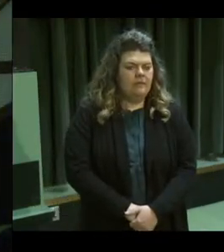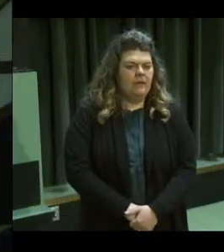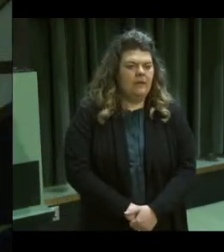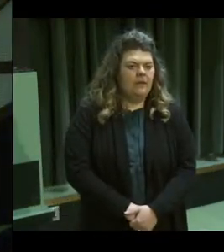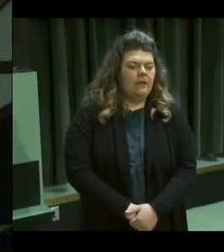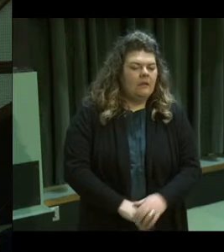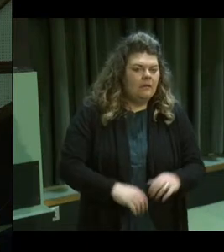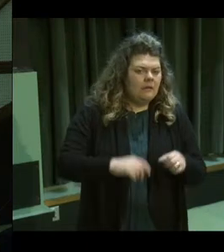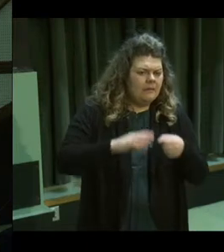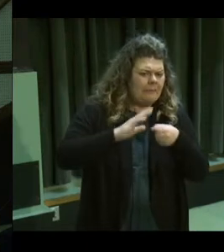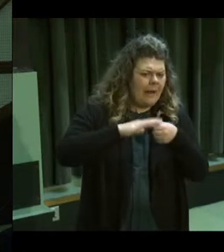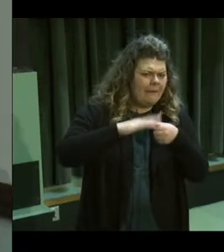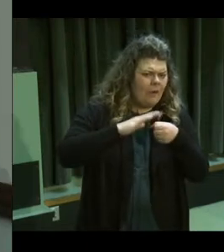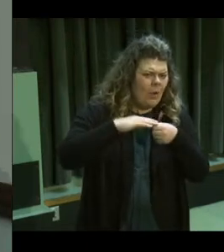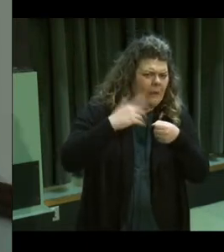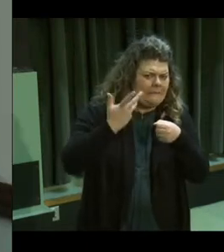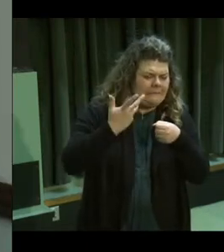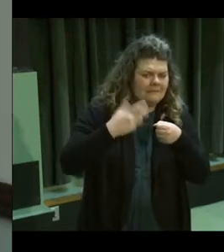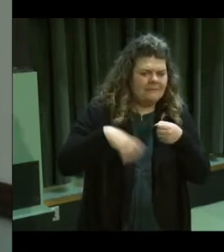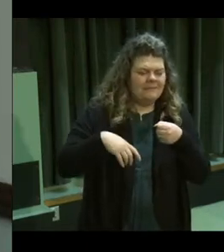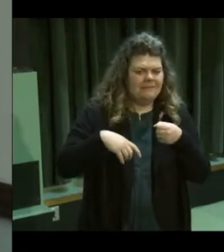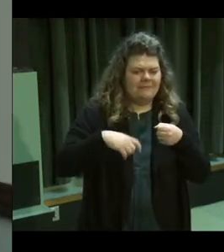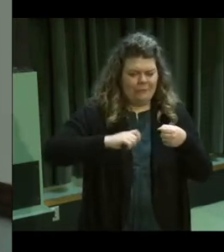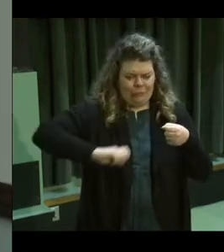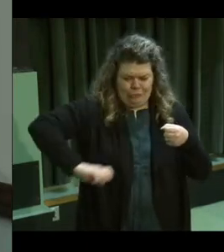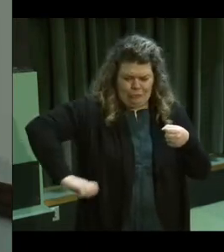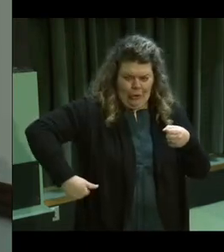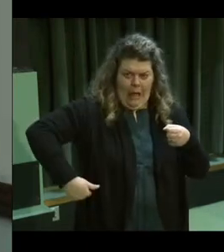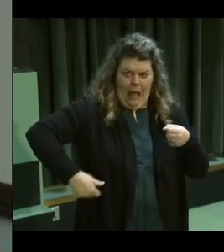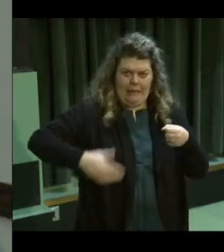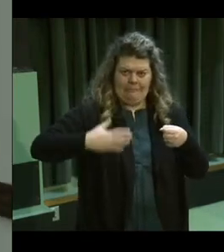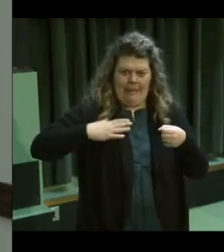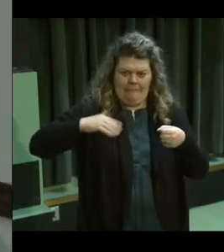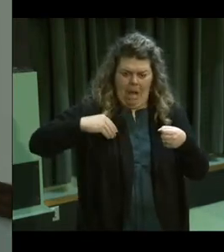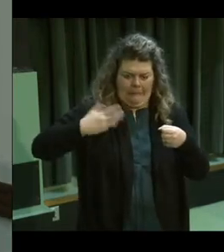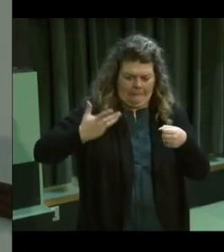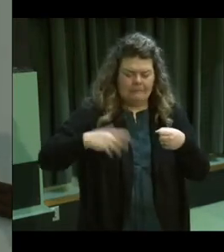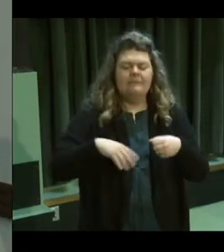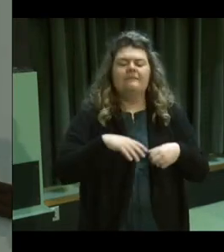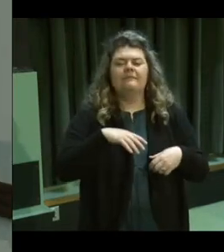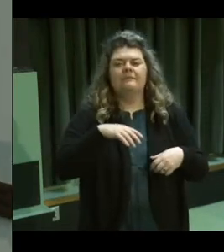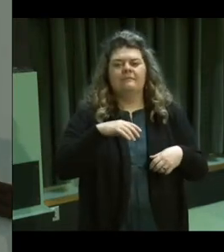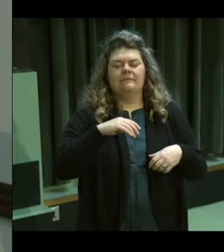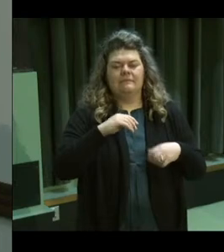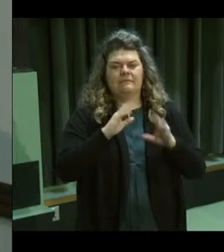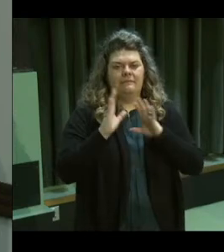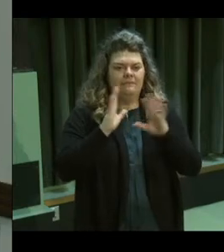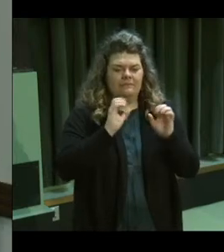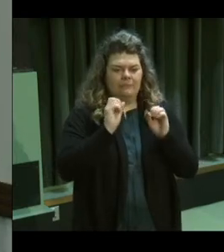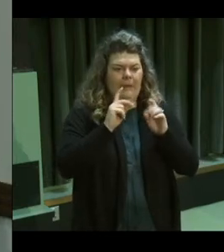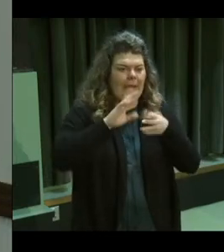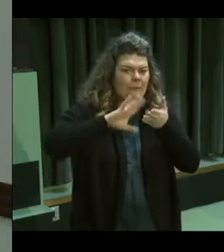And I have to, also turn on